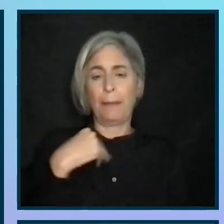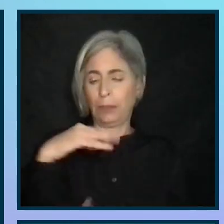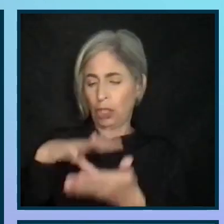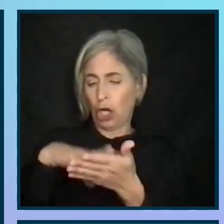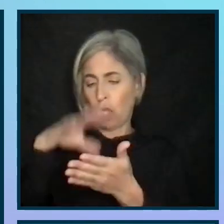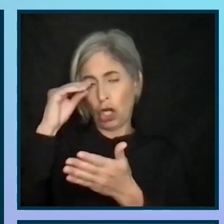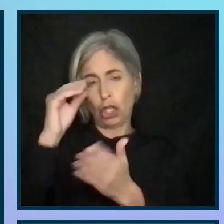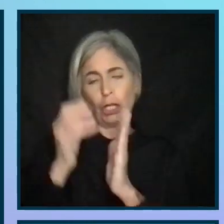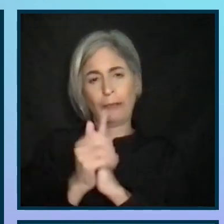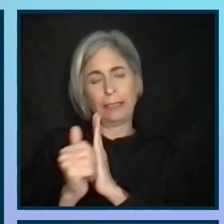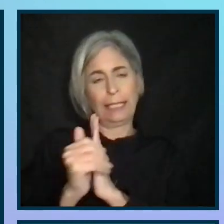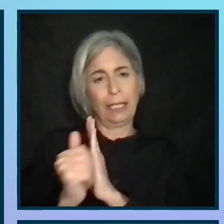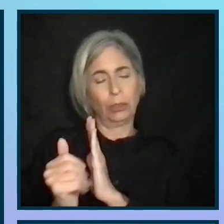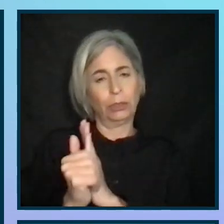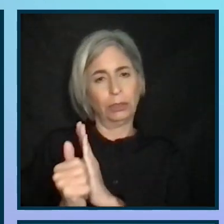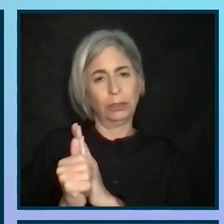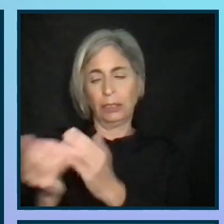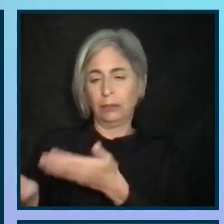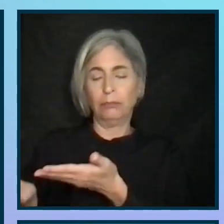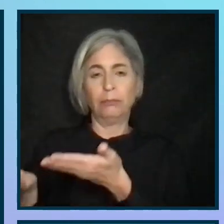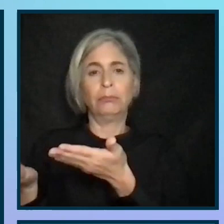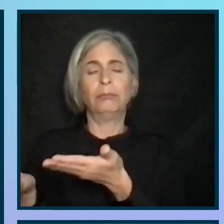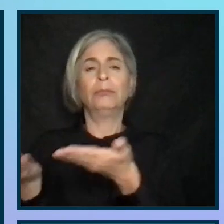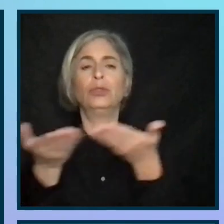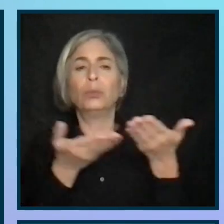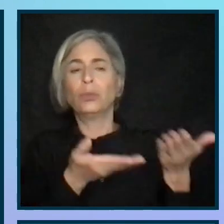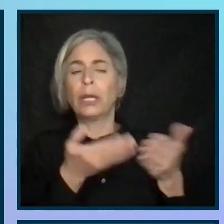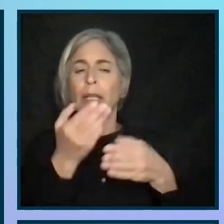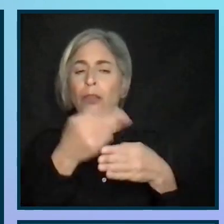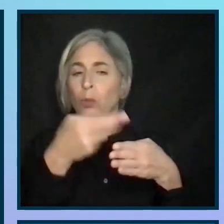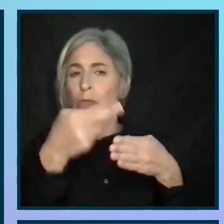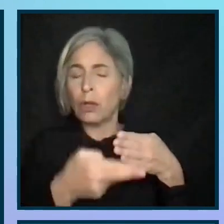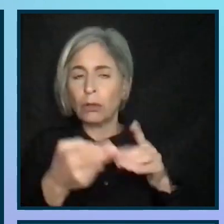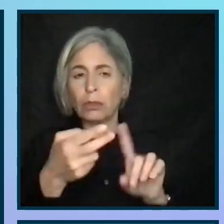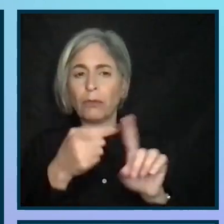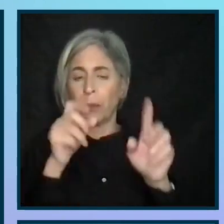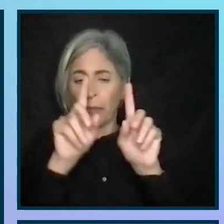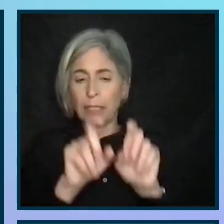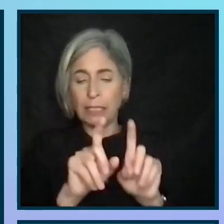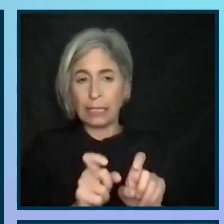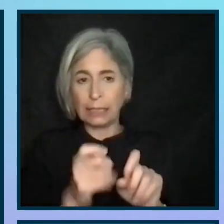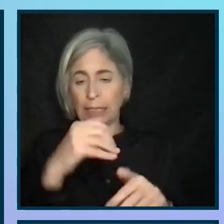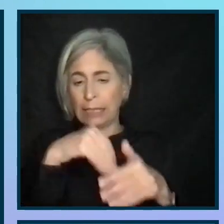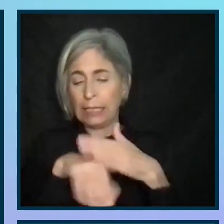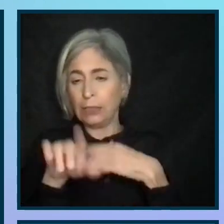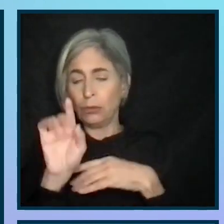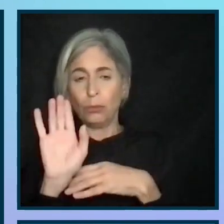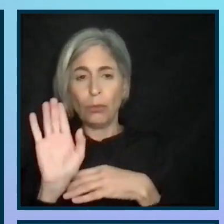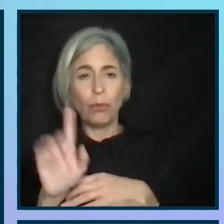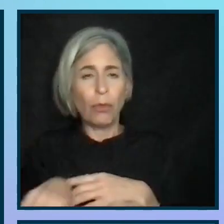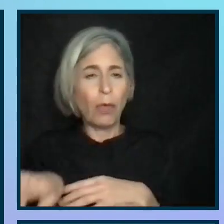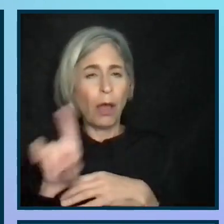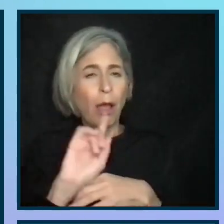to be able to bring some of these results from the testing into the retrospective